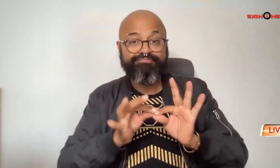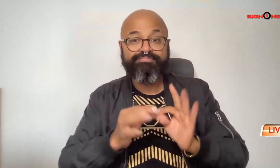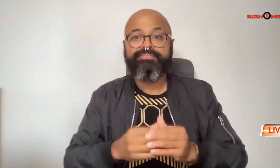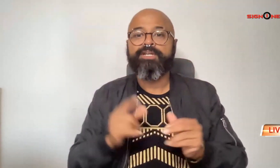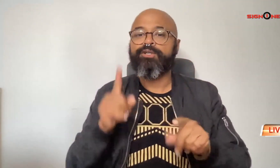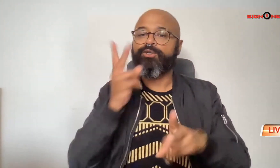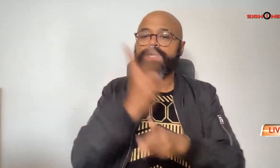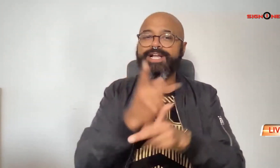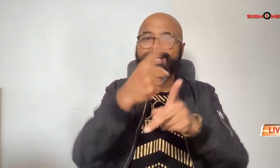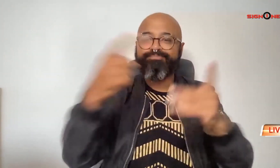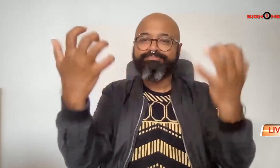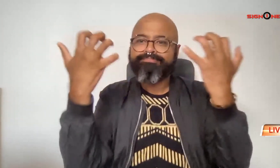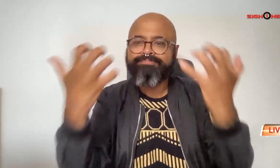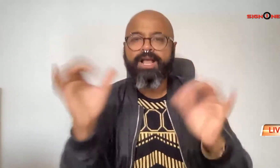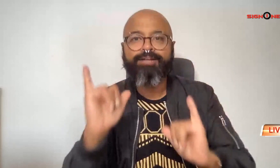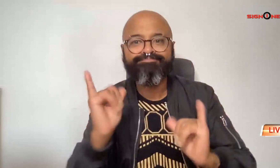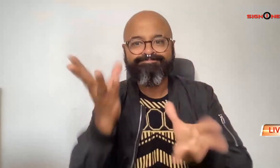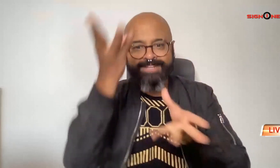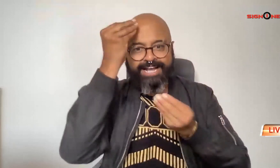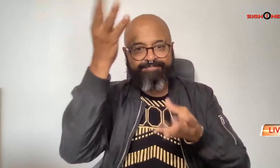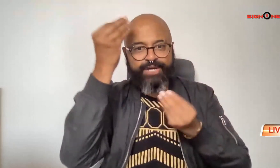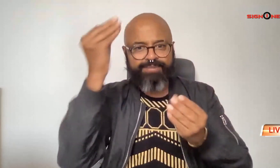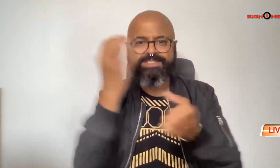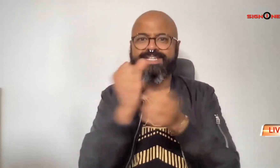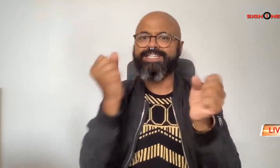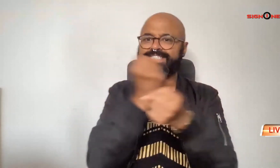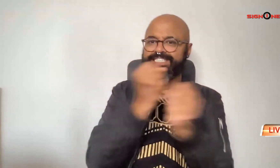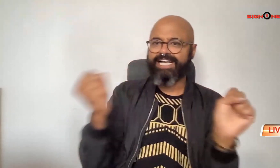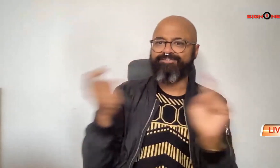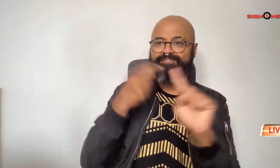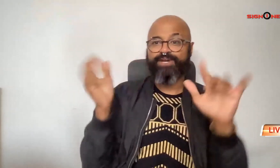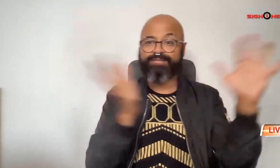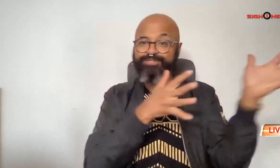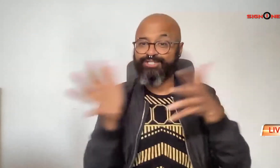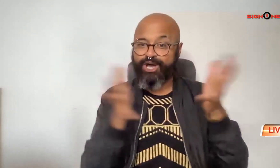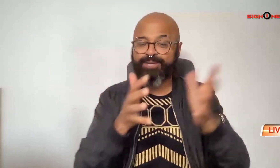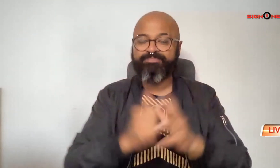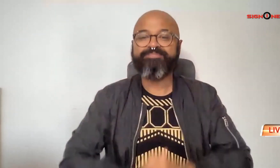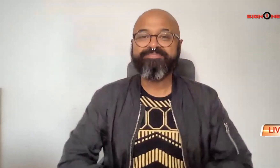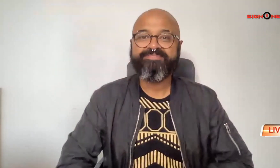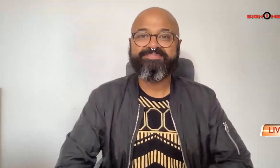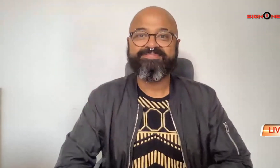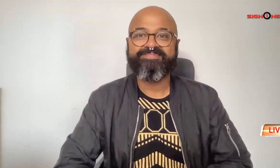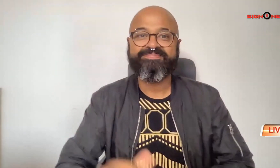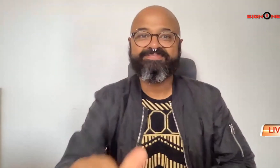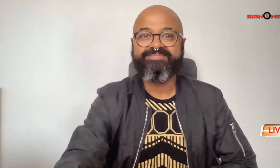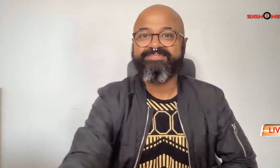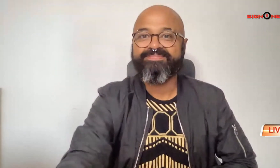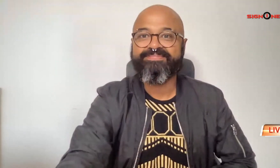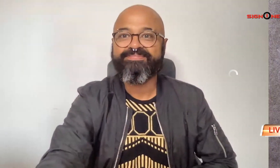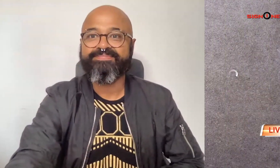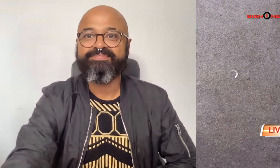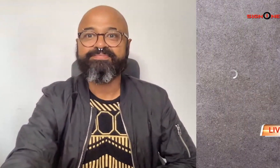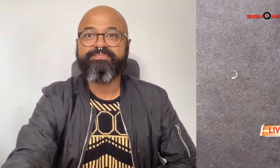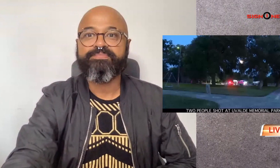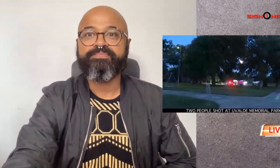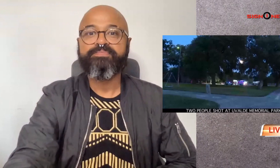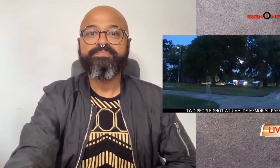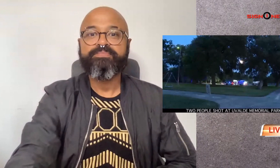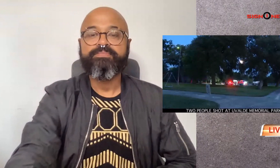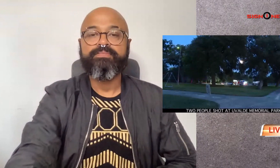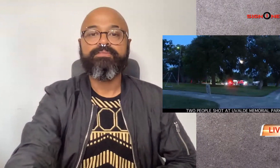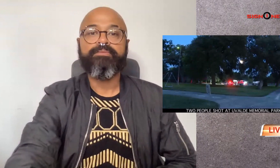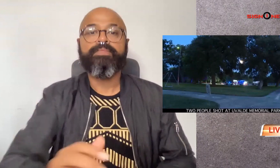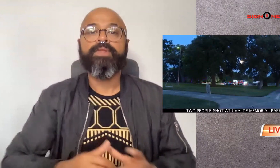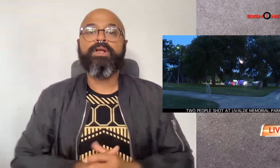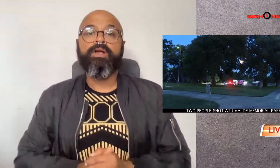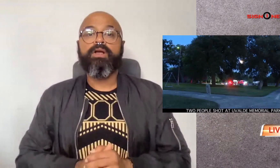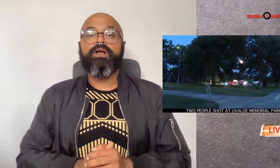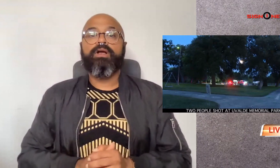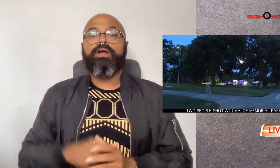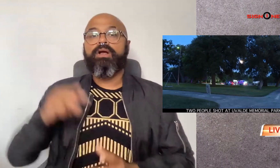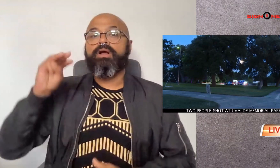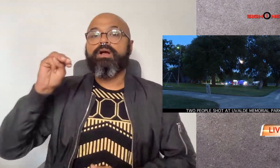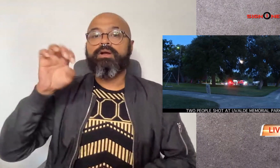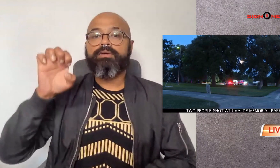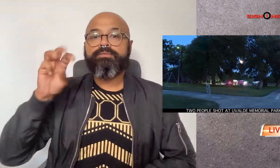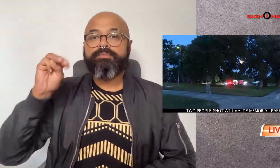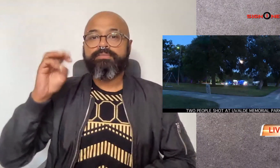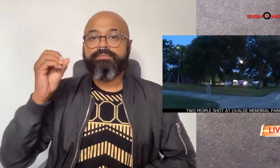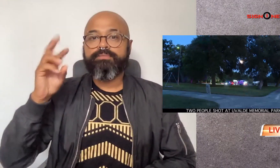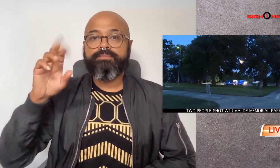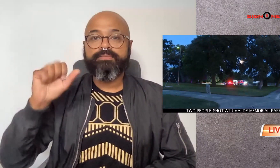language interpretation to keep our viewers in the path of the storms informed and safe